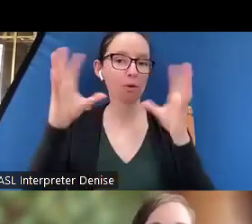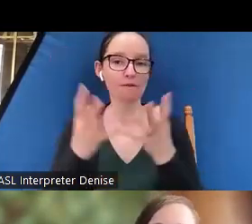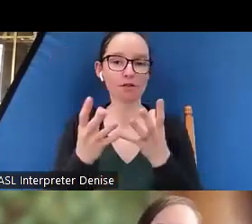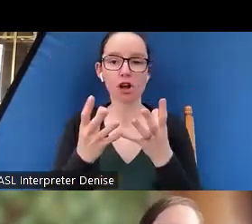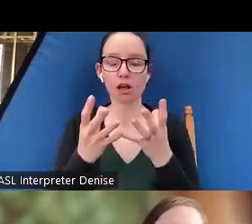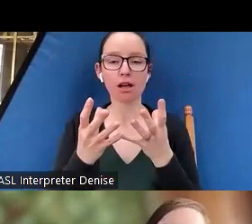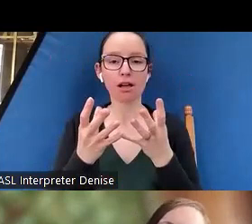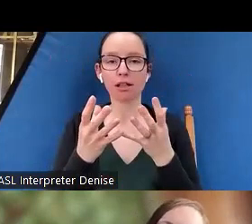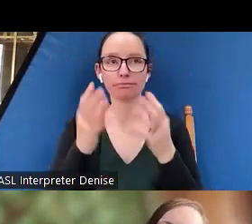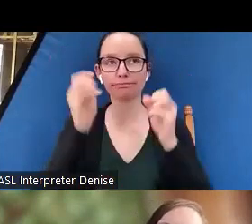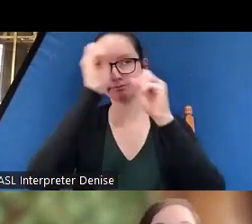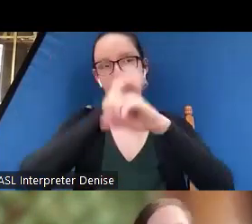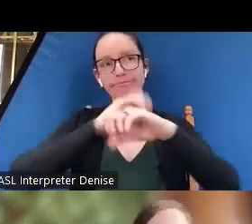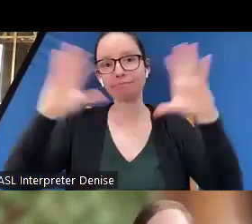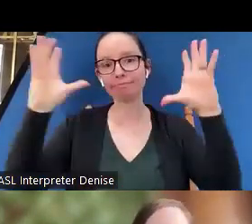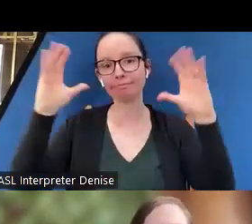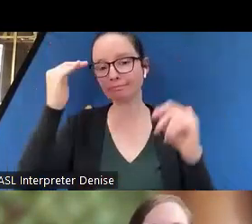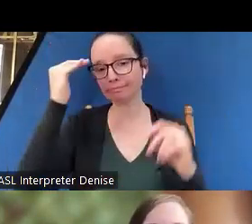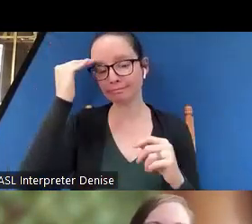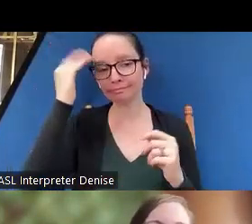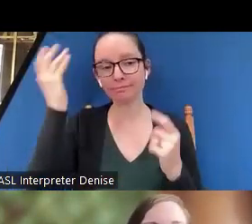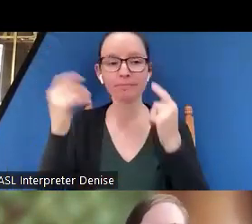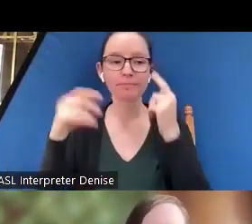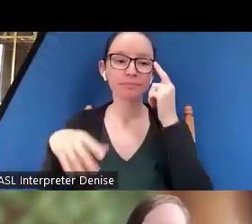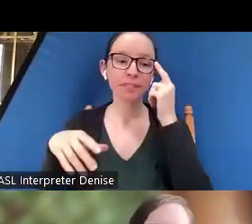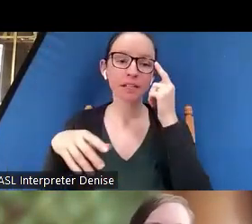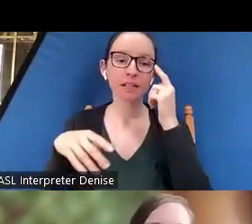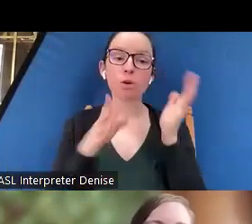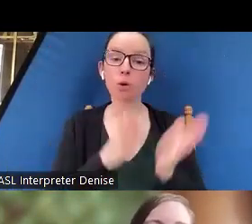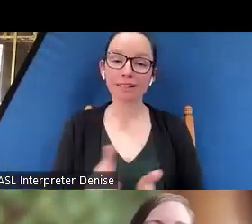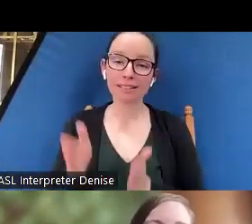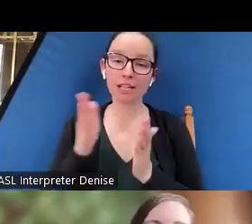well as organizational documents like data management plans,